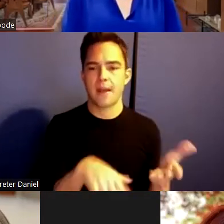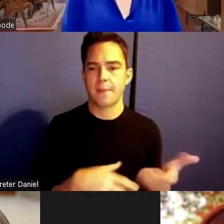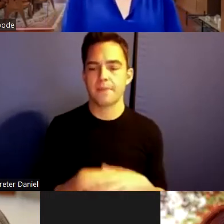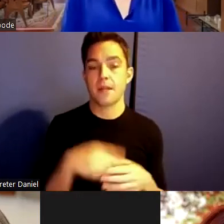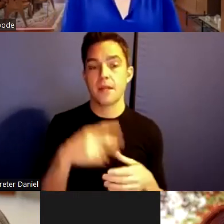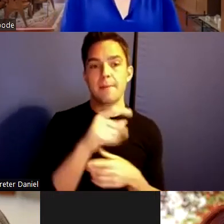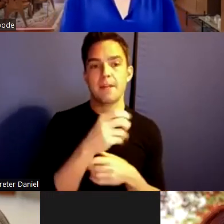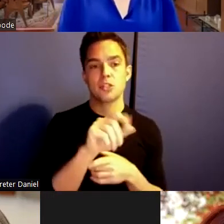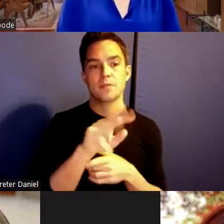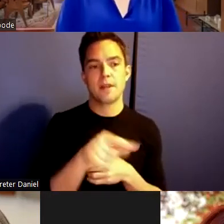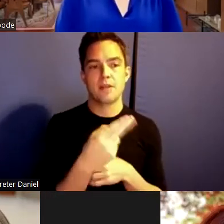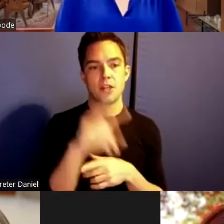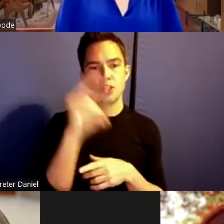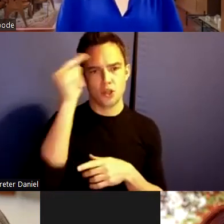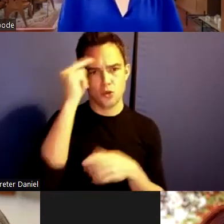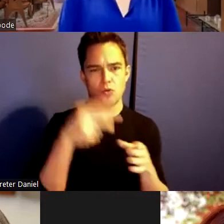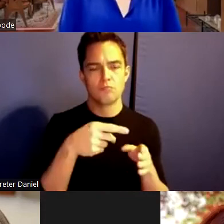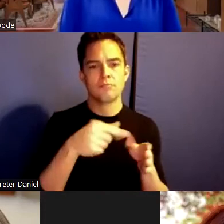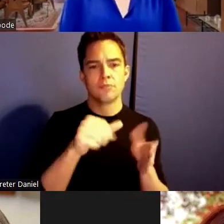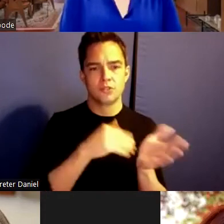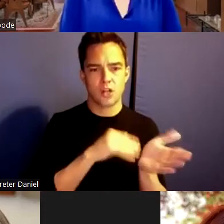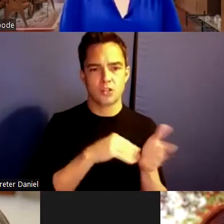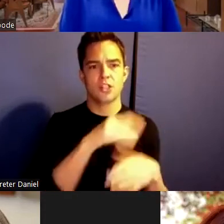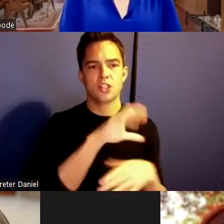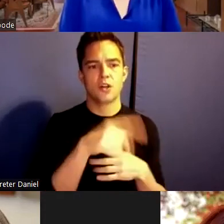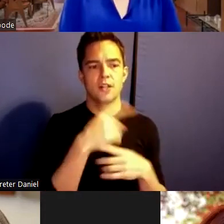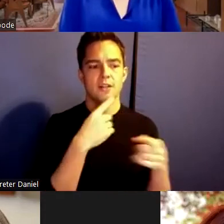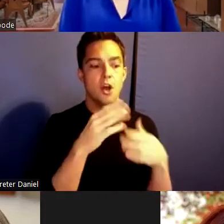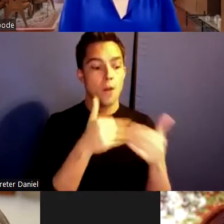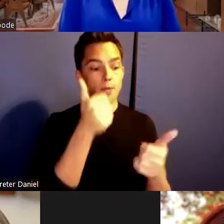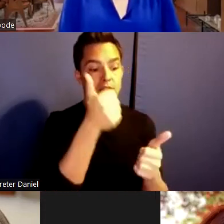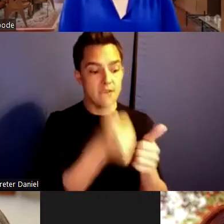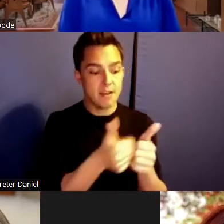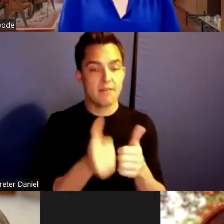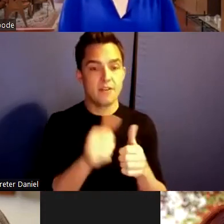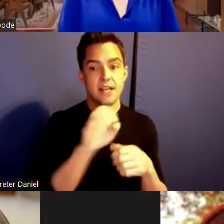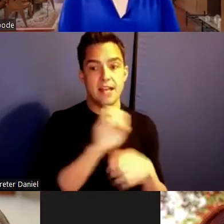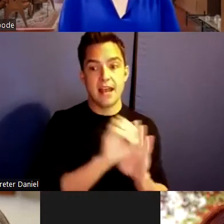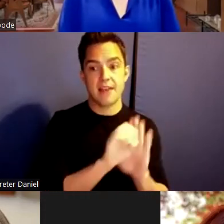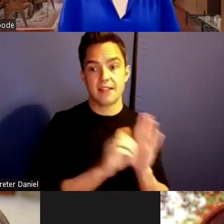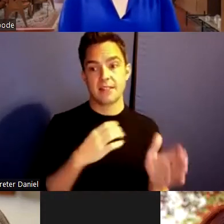neurologist in Chicago, a friend of mine said, almost every ethics committee discussion involves something related to